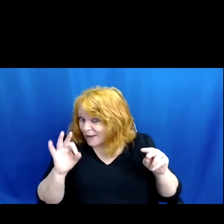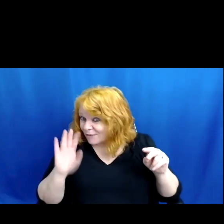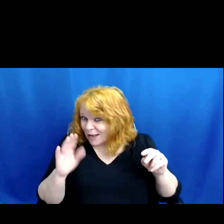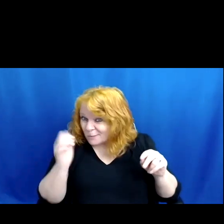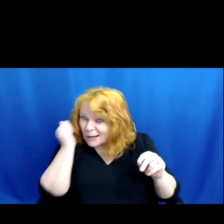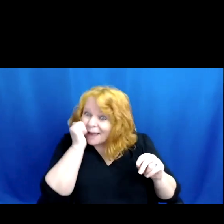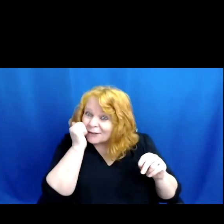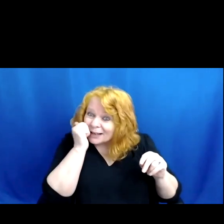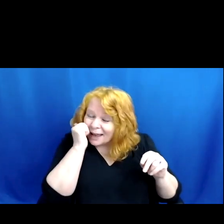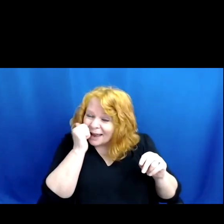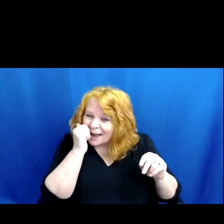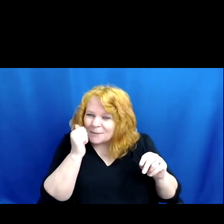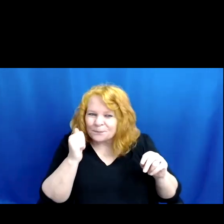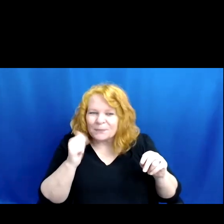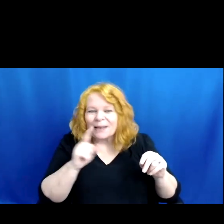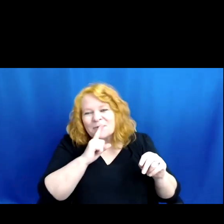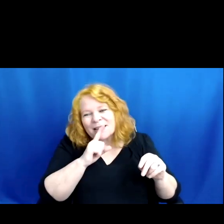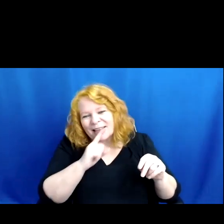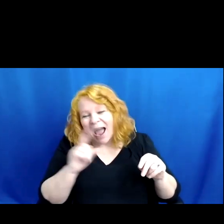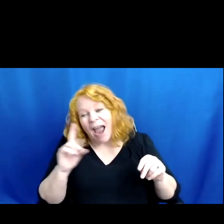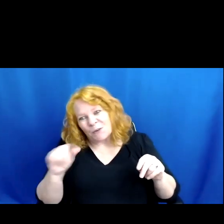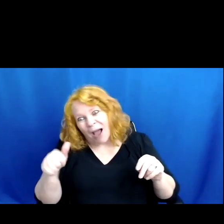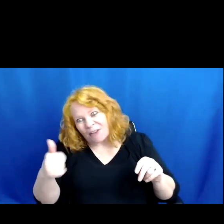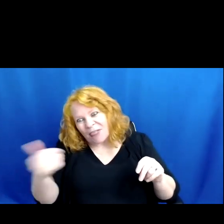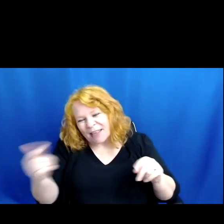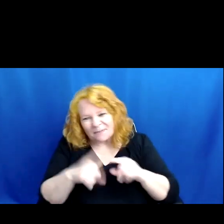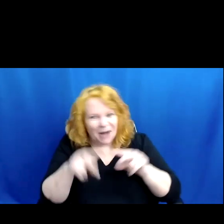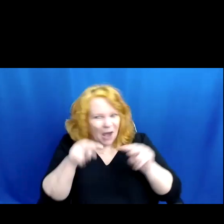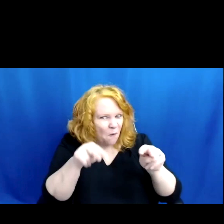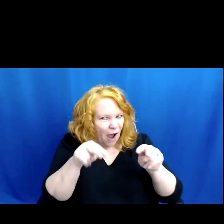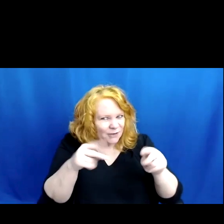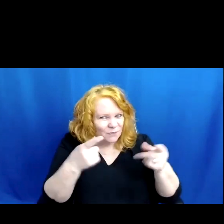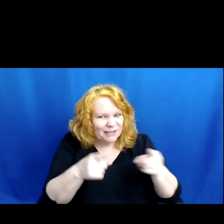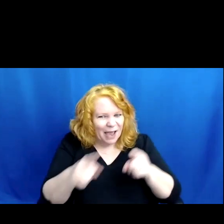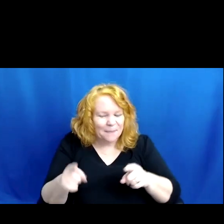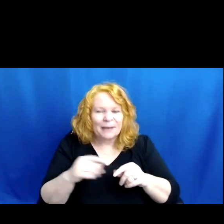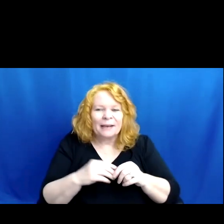I do do other things, but I am very watchful of what is happening.